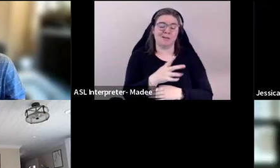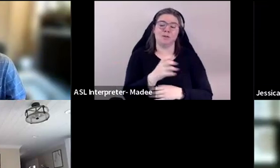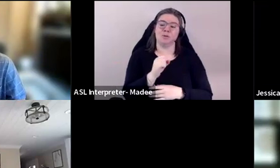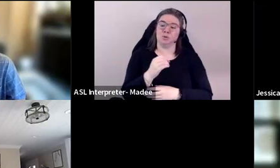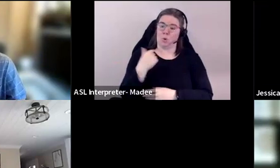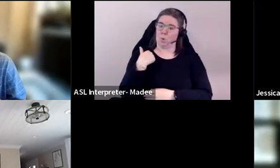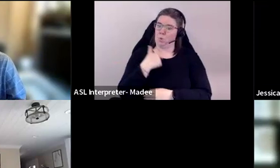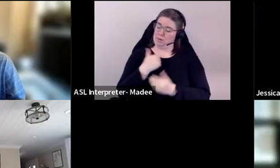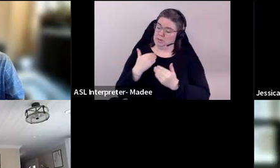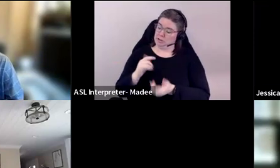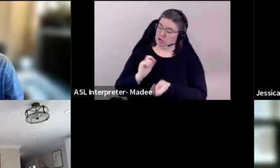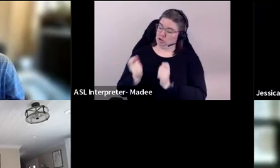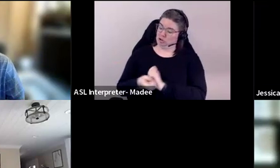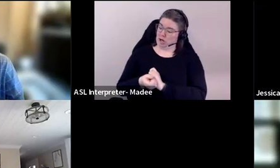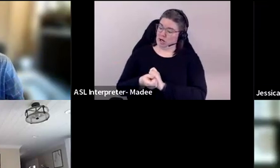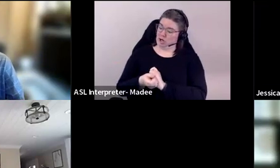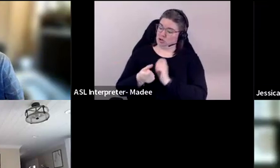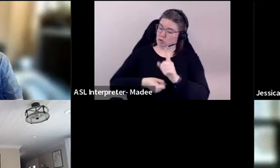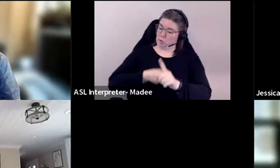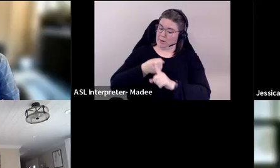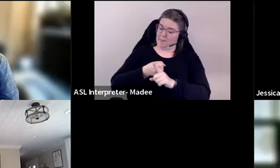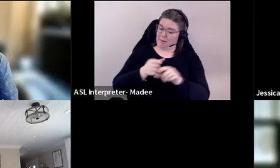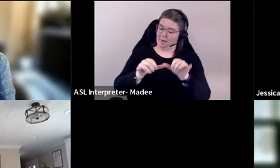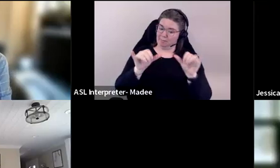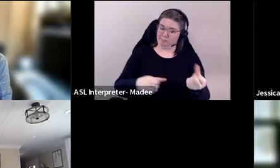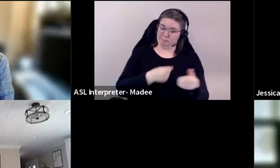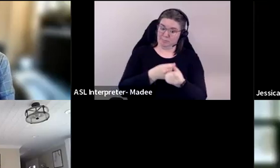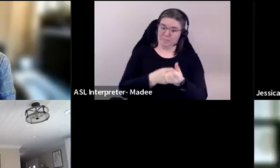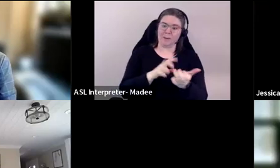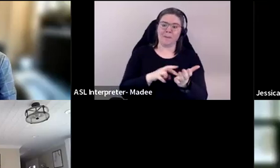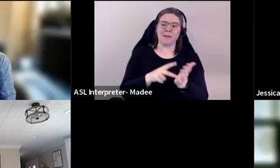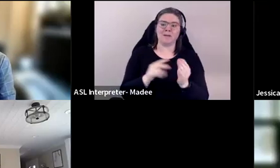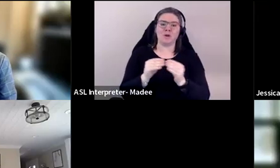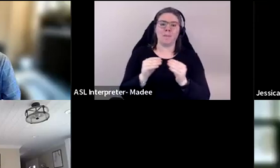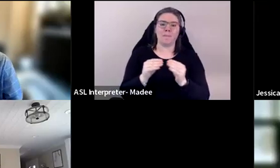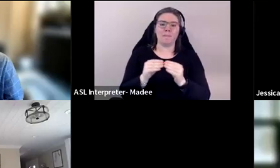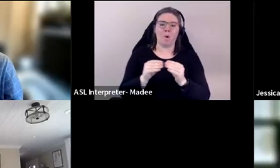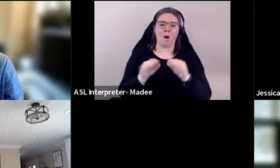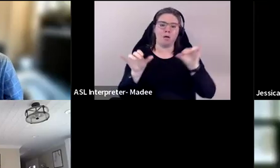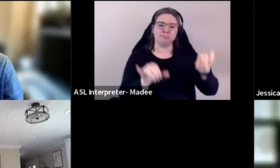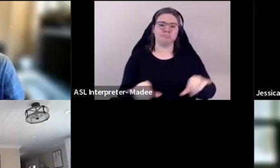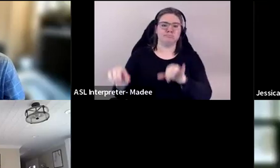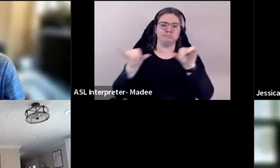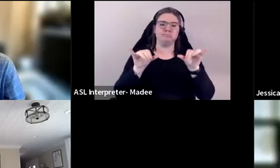Don Dew: so we could have proper equity for students against the school district that was not giving them equity.